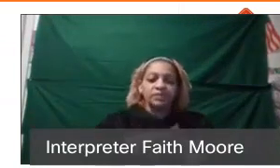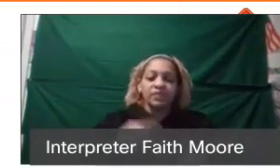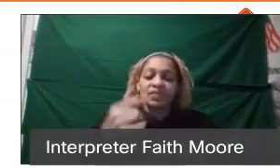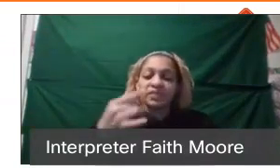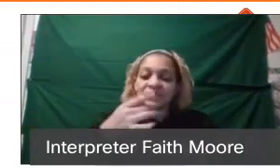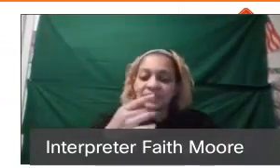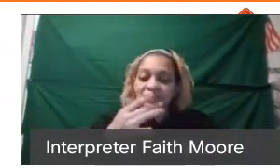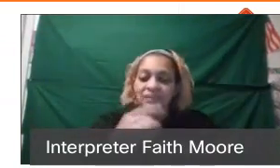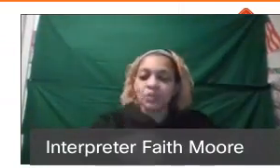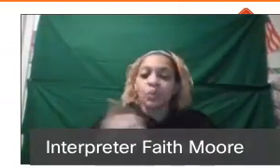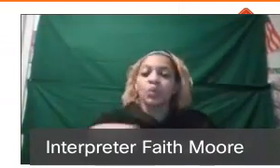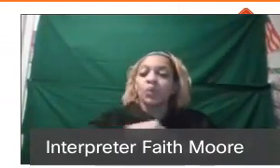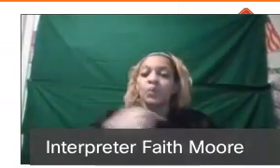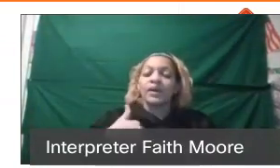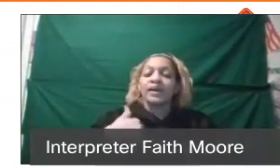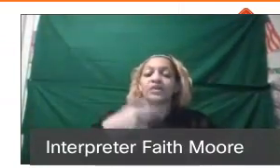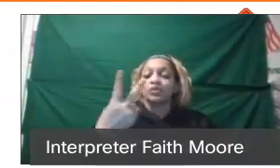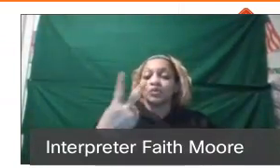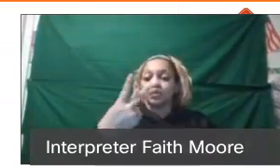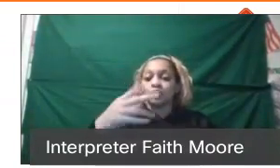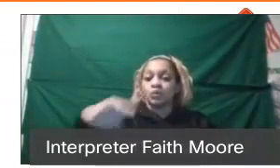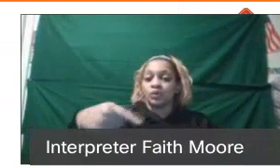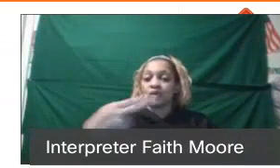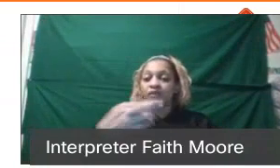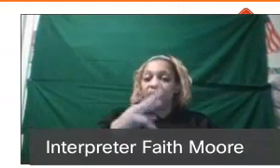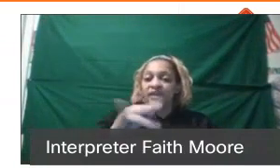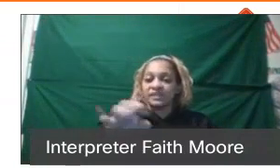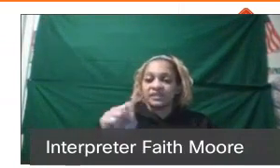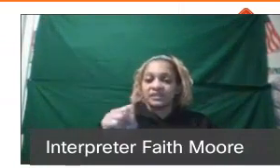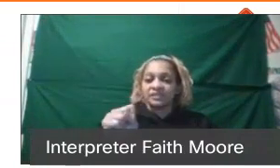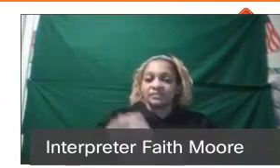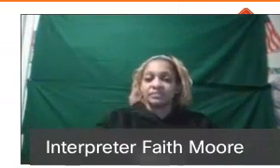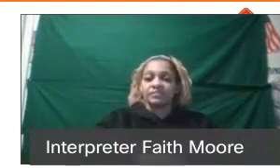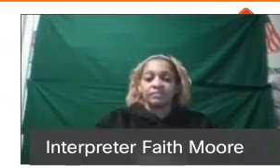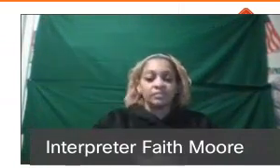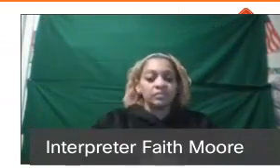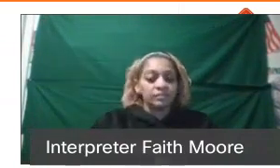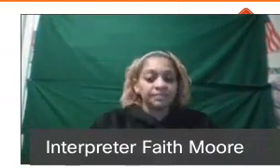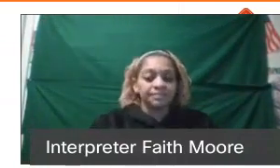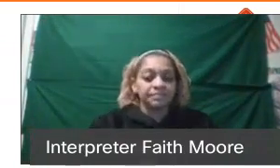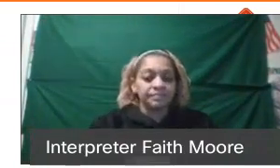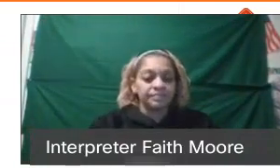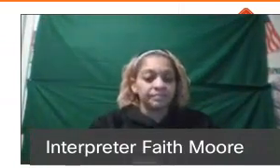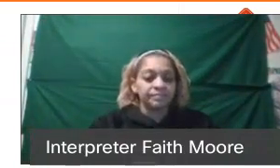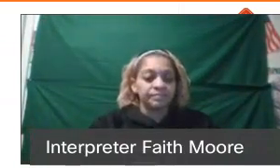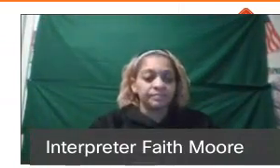2 phases, because based a request from the school at the intersection rigs and frustrate.